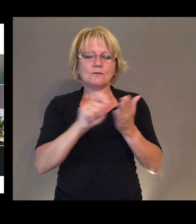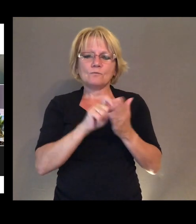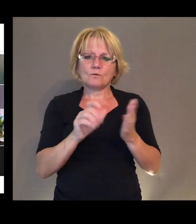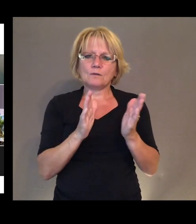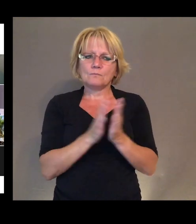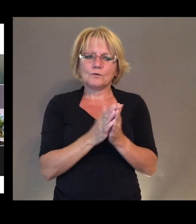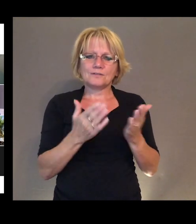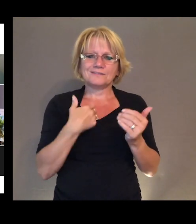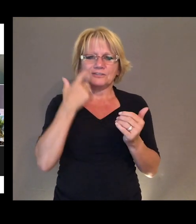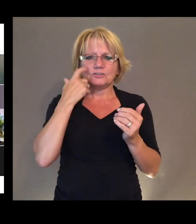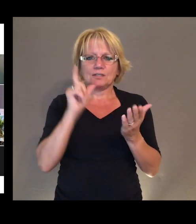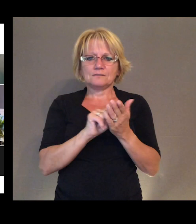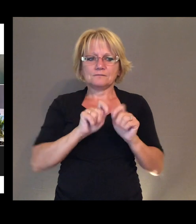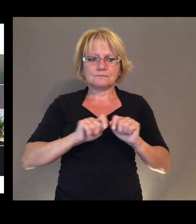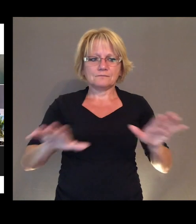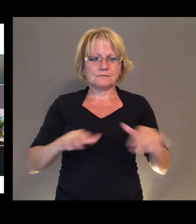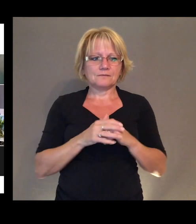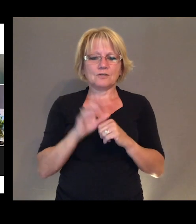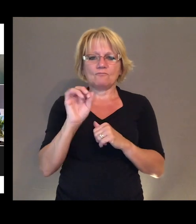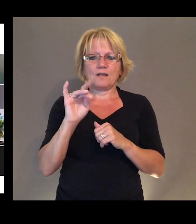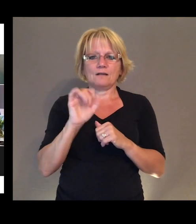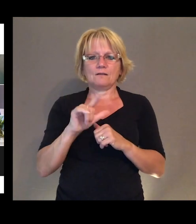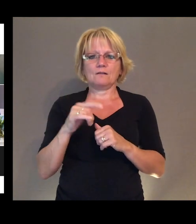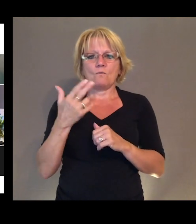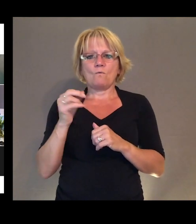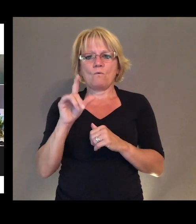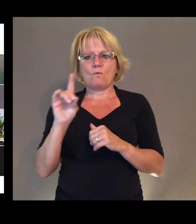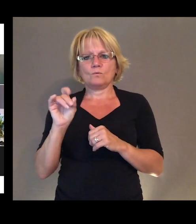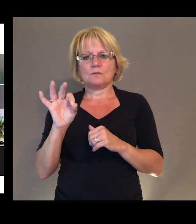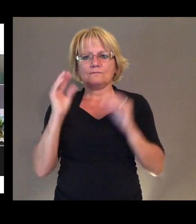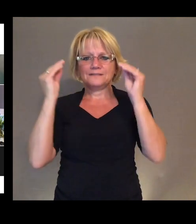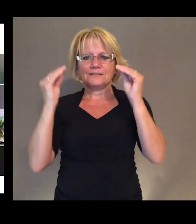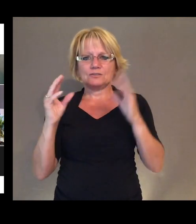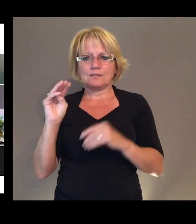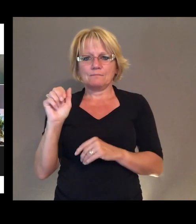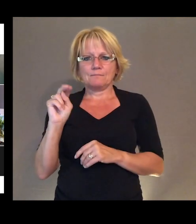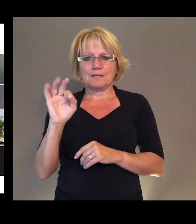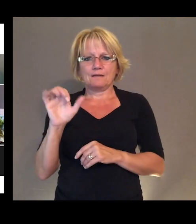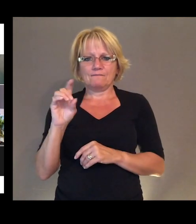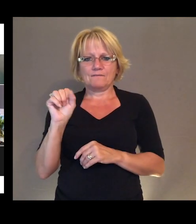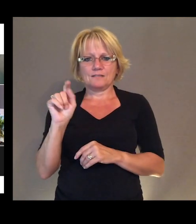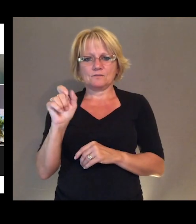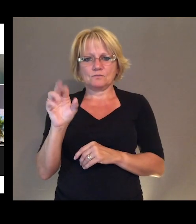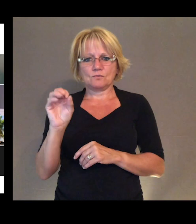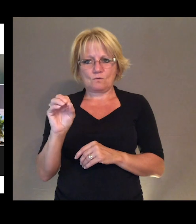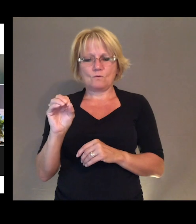the "Radical Hope: A Teaching Manifesto" published by West Virginia University Press in 2020,